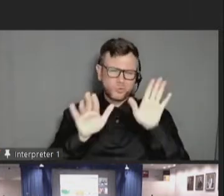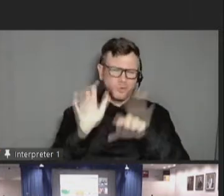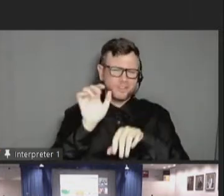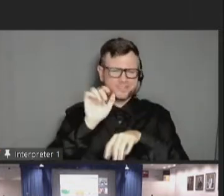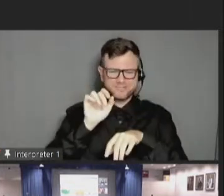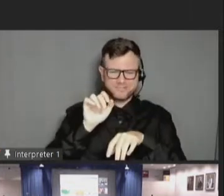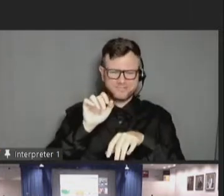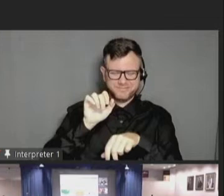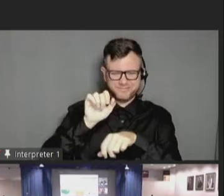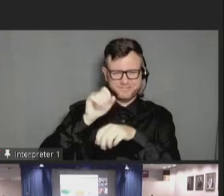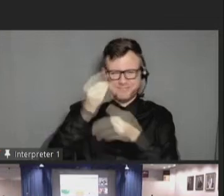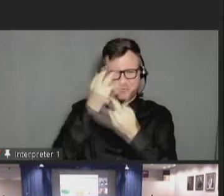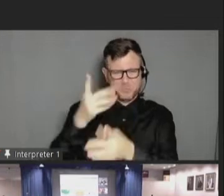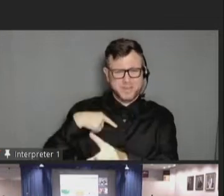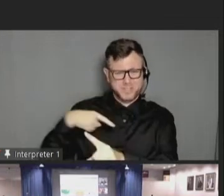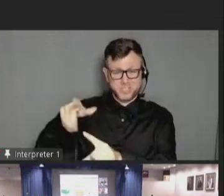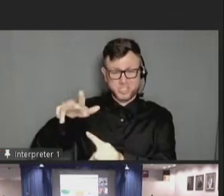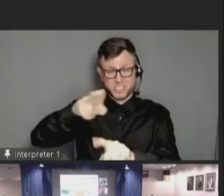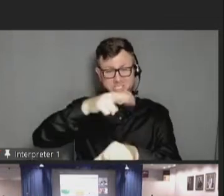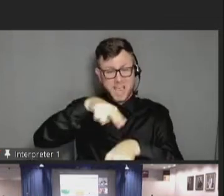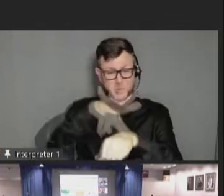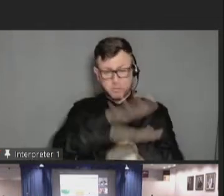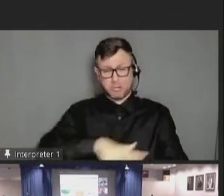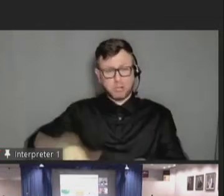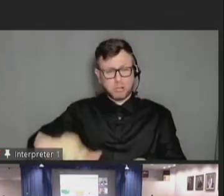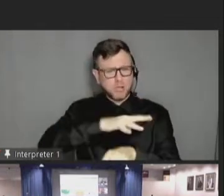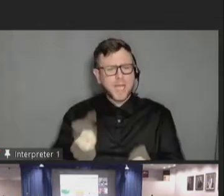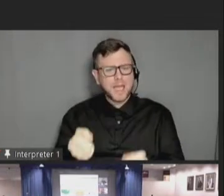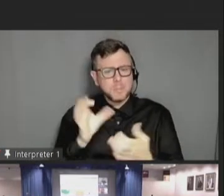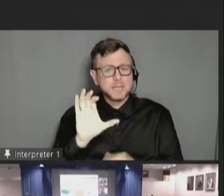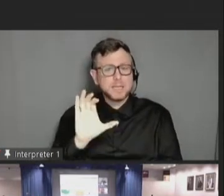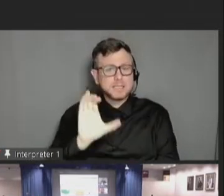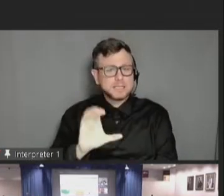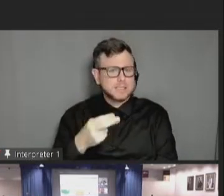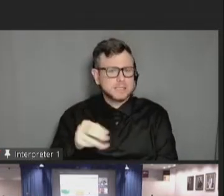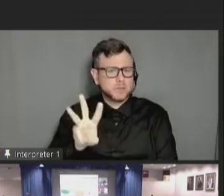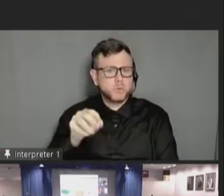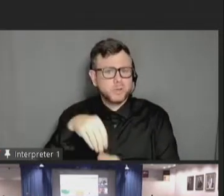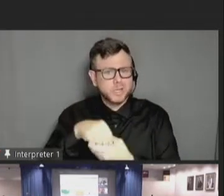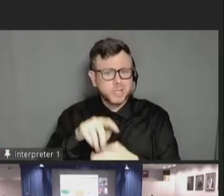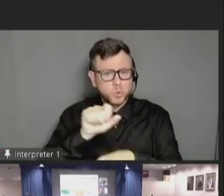community health workers are in the workforce and where they are working across sectors.